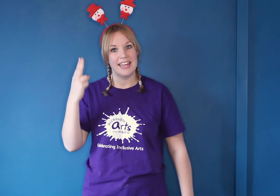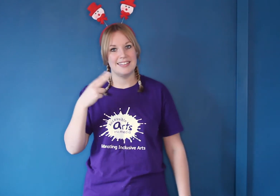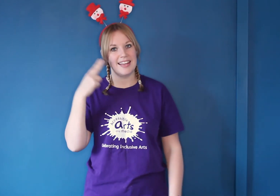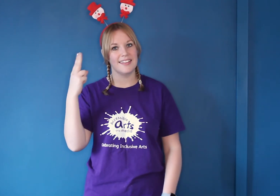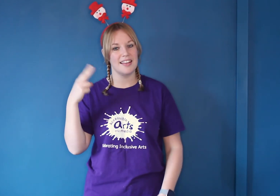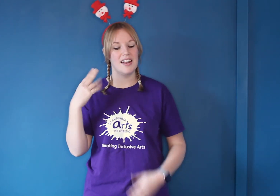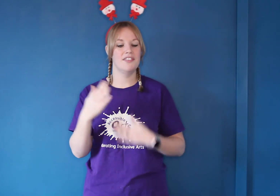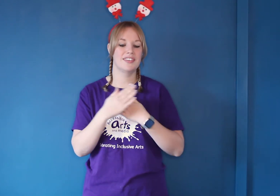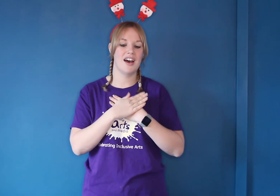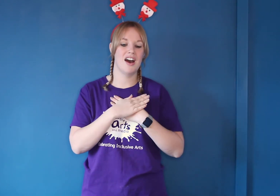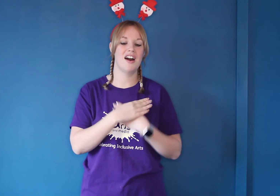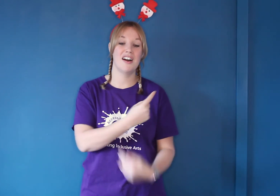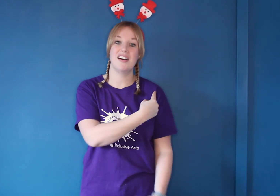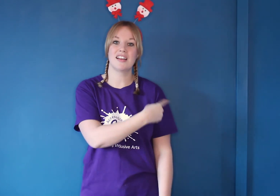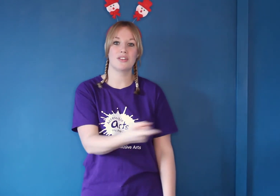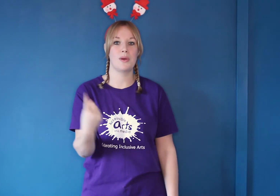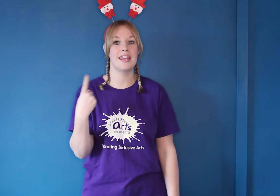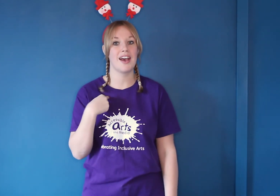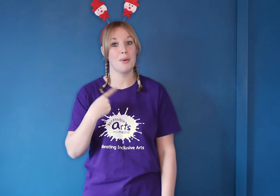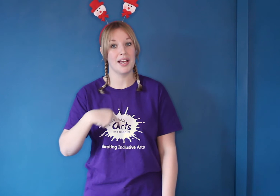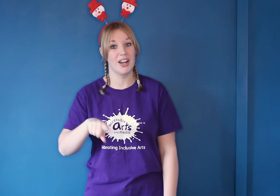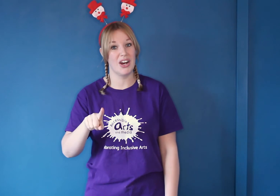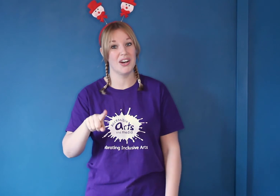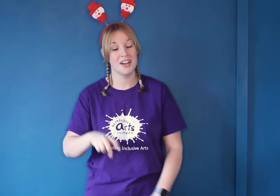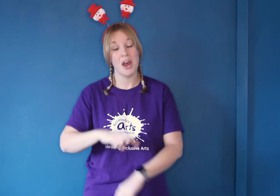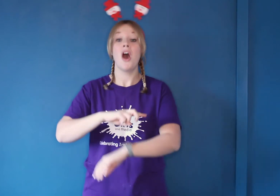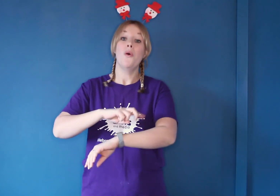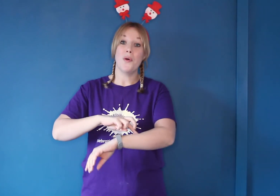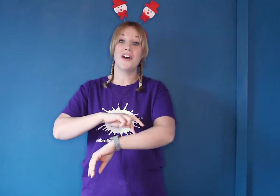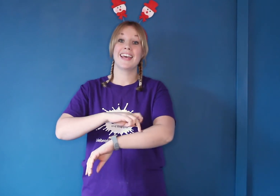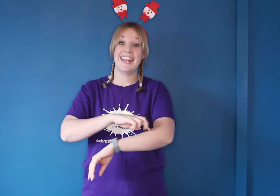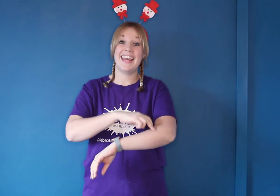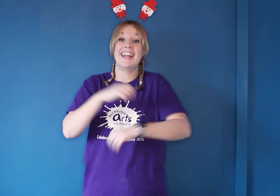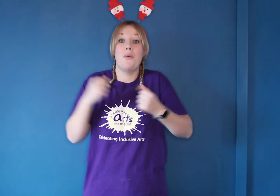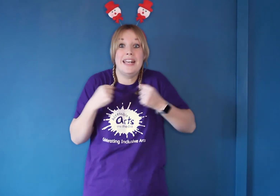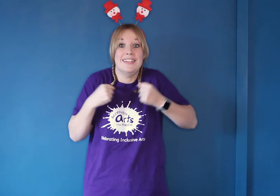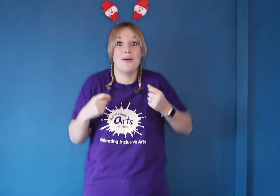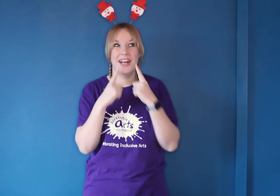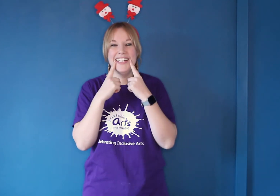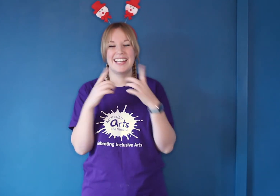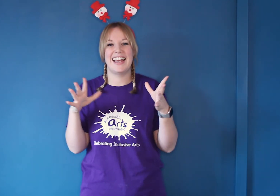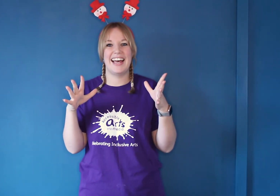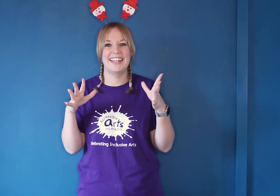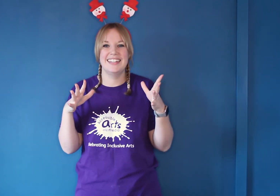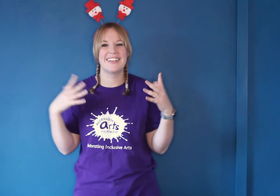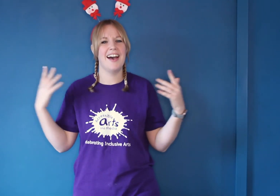He sings a love song, as we go along. Walking in a winter wonderland.